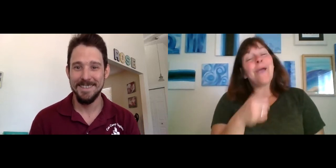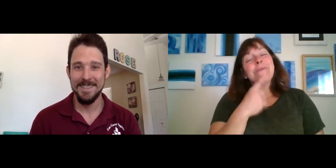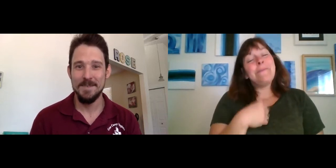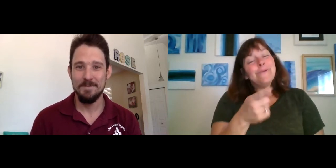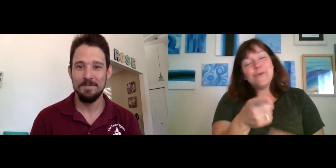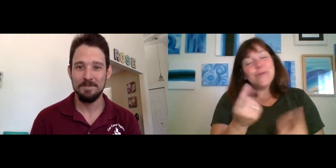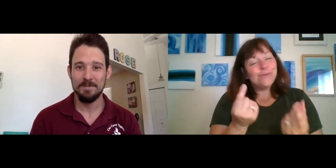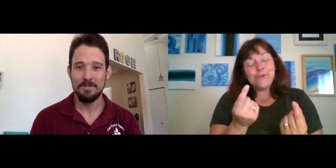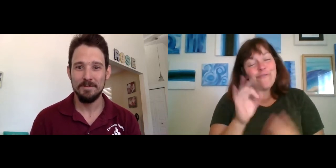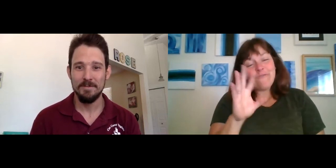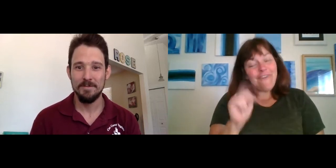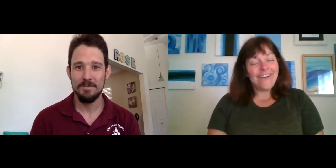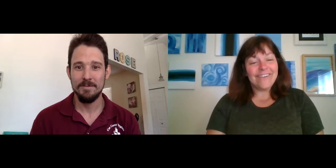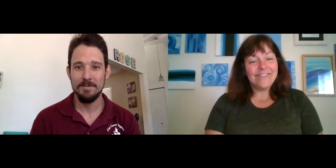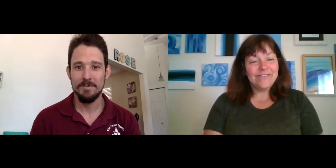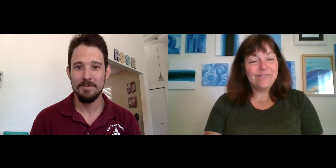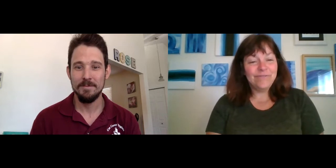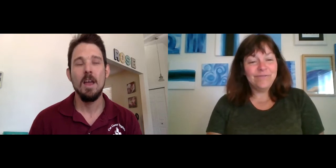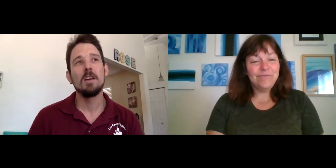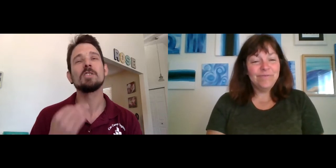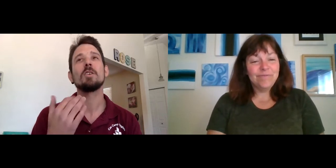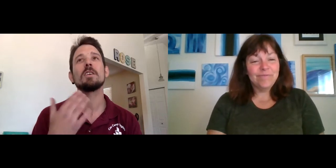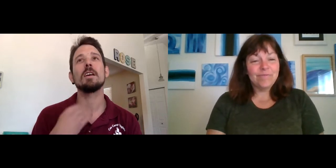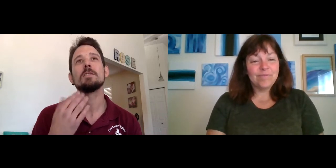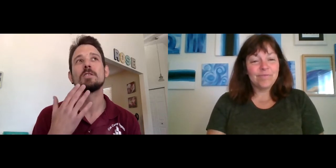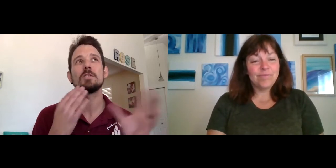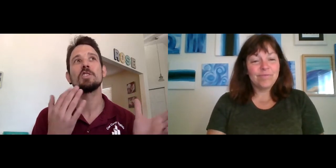Karen: That's cool. So tell me about you, what do you do for fun?